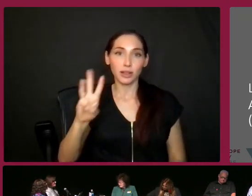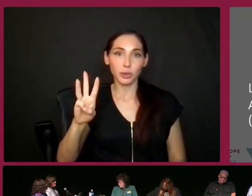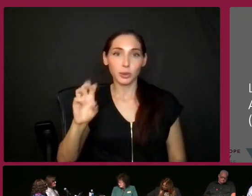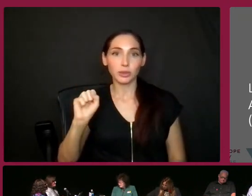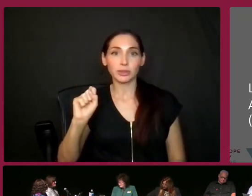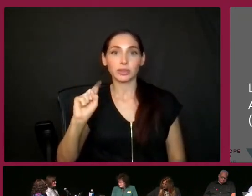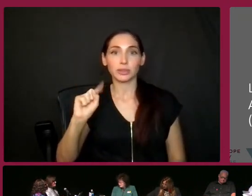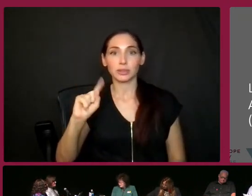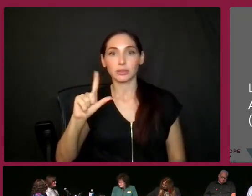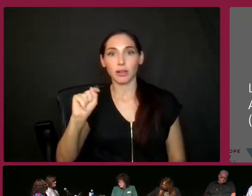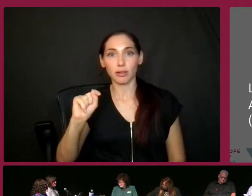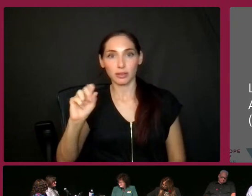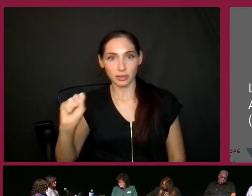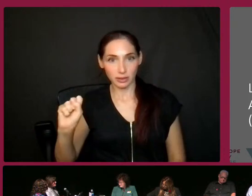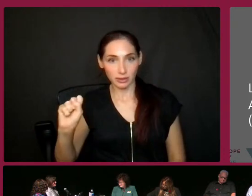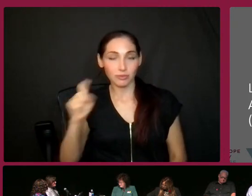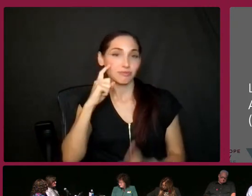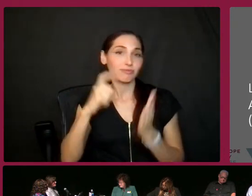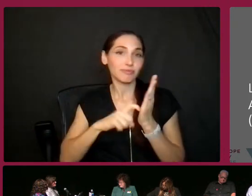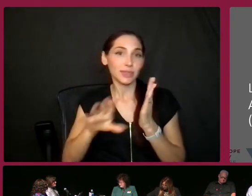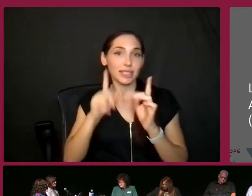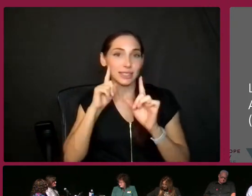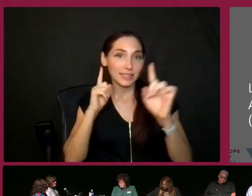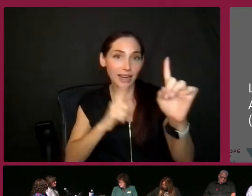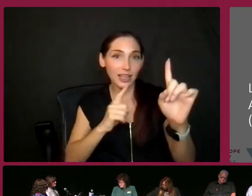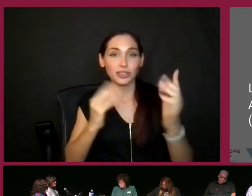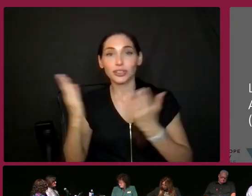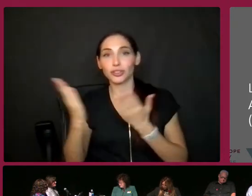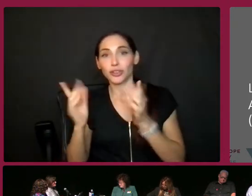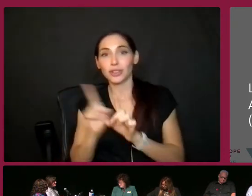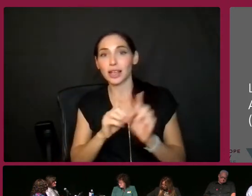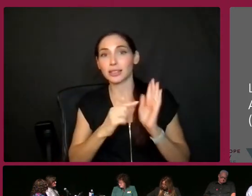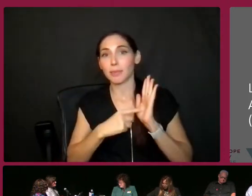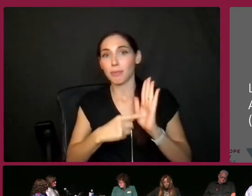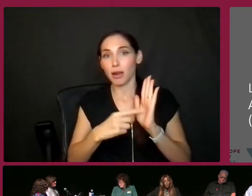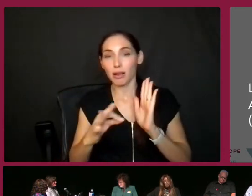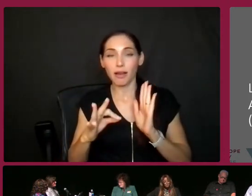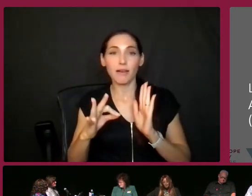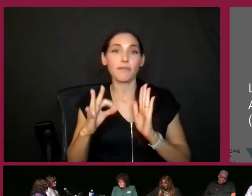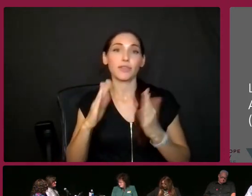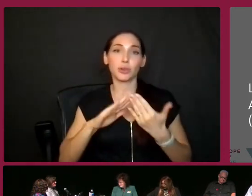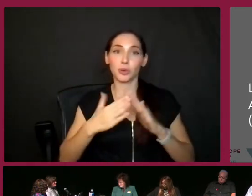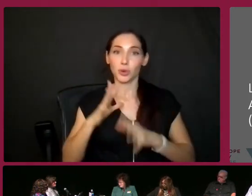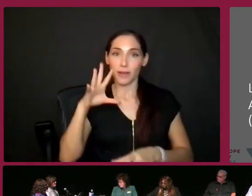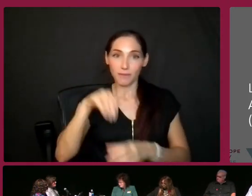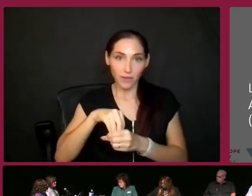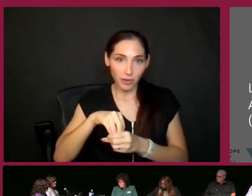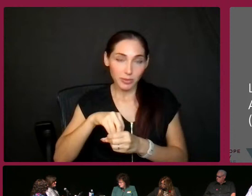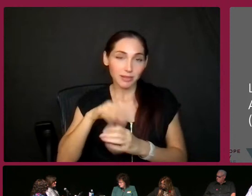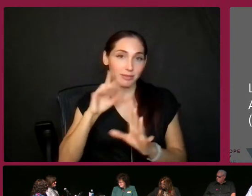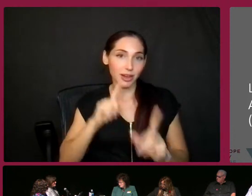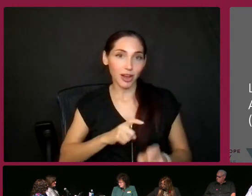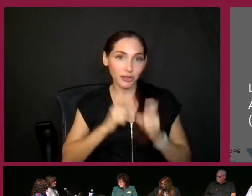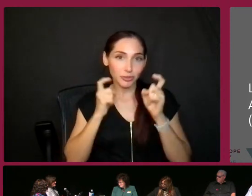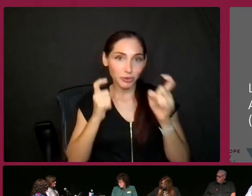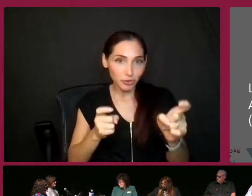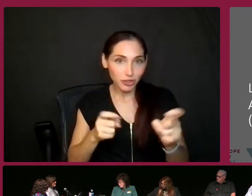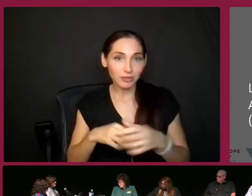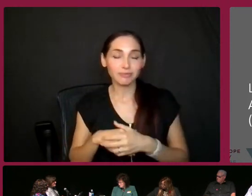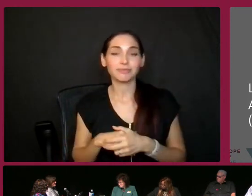his dedication and service as a model of community involvement and contribution. The Board of